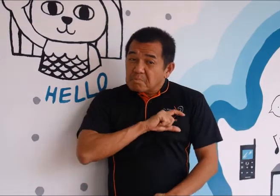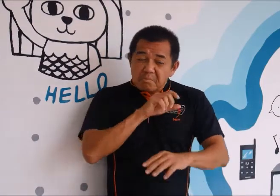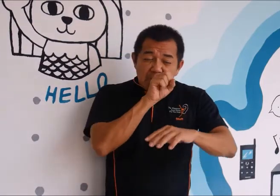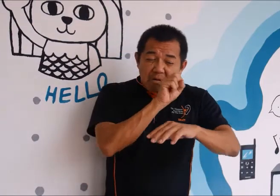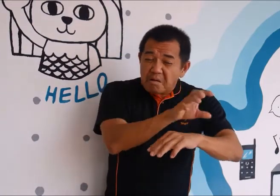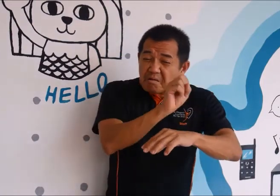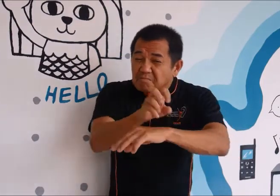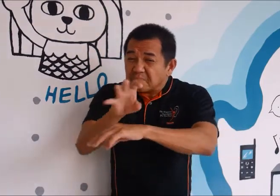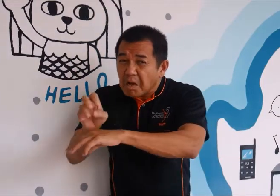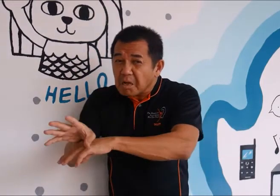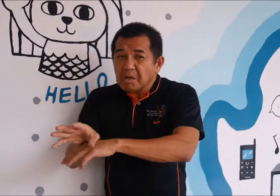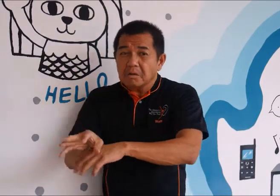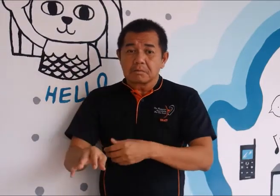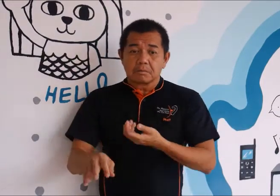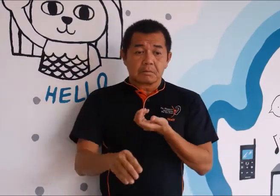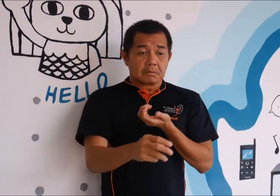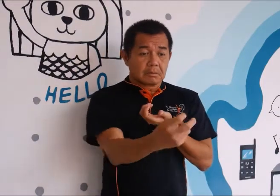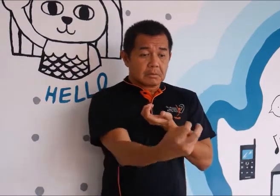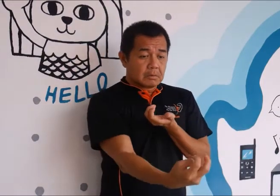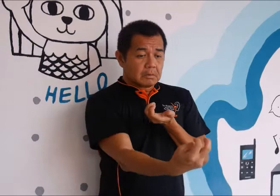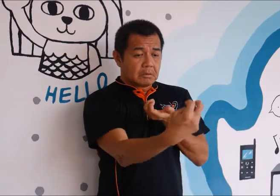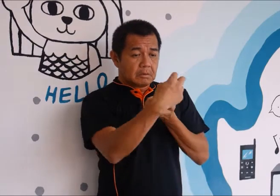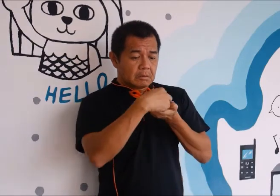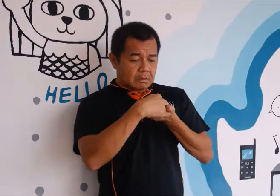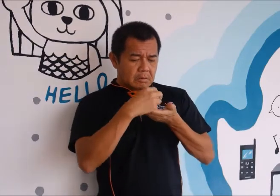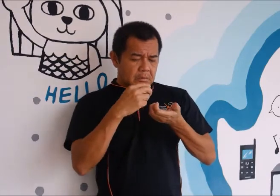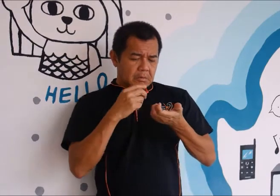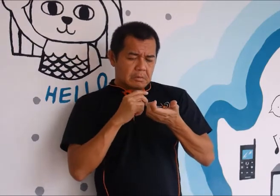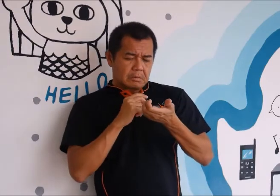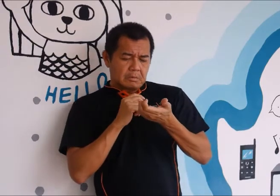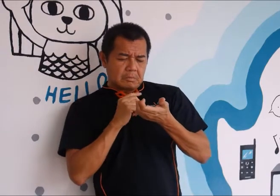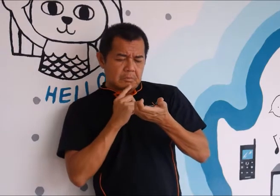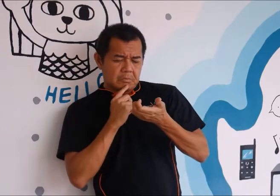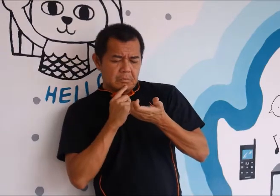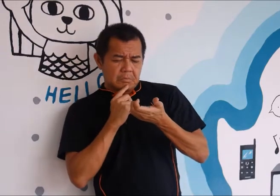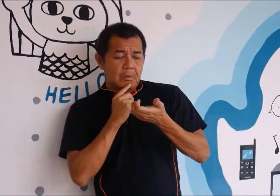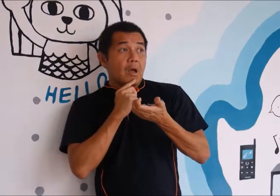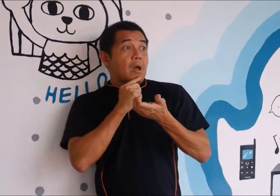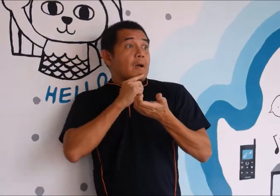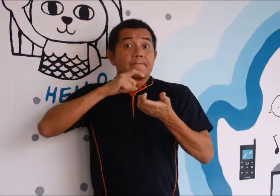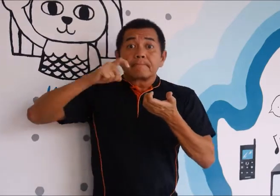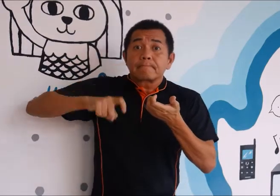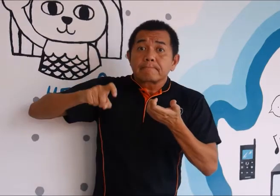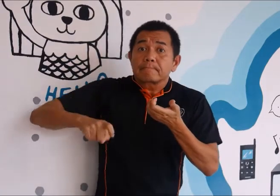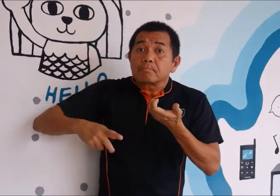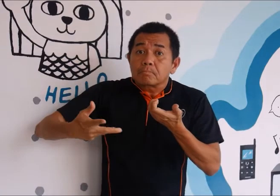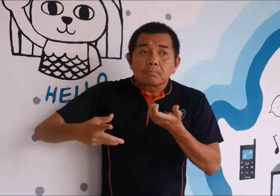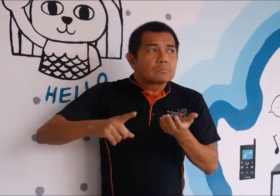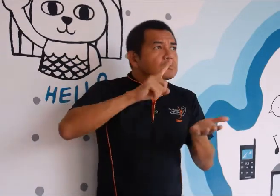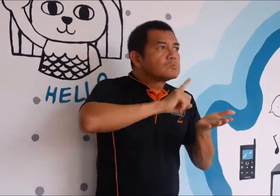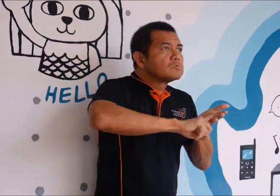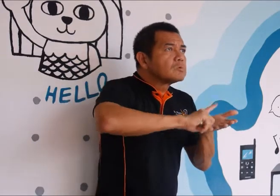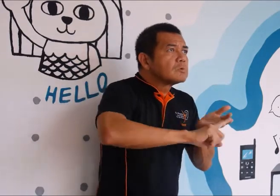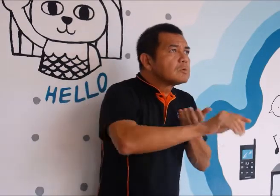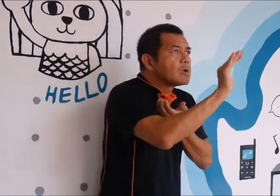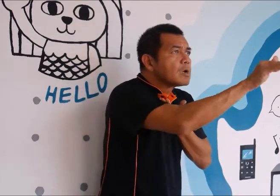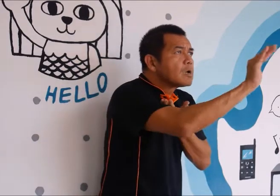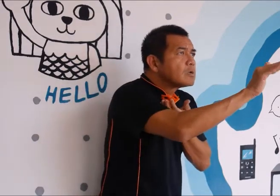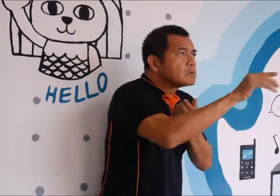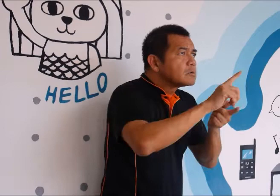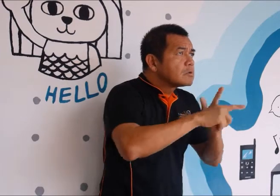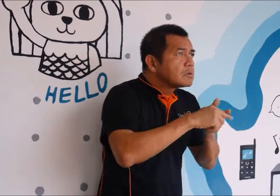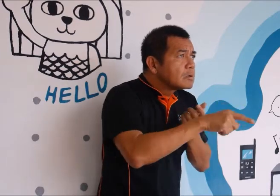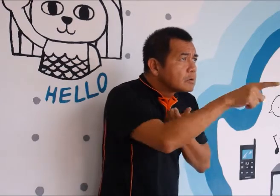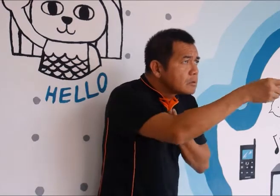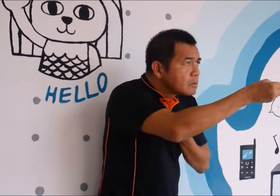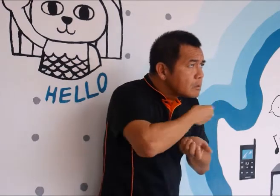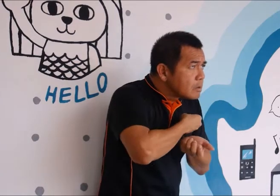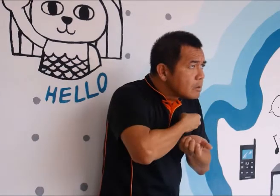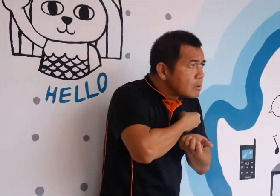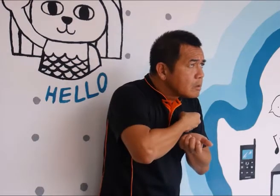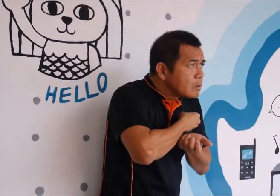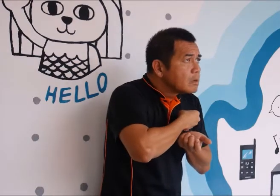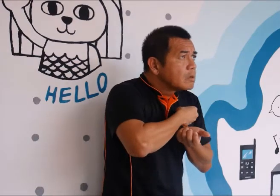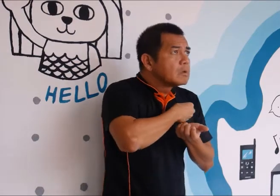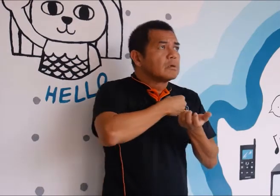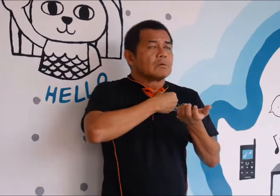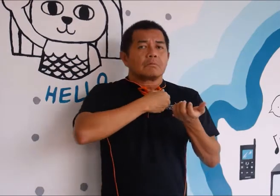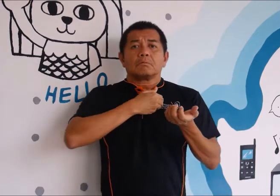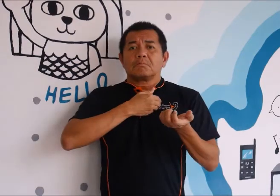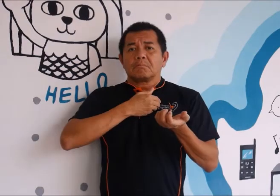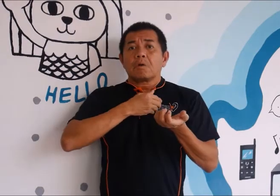Police's advice is if you receive code, you must check with your friend for verification